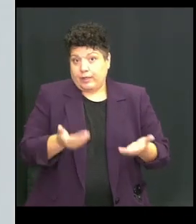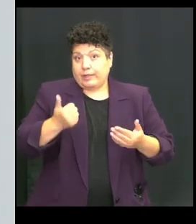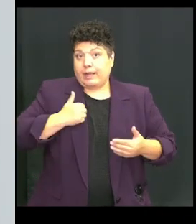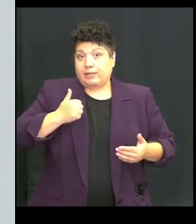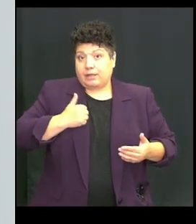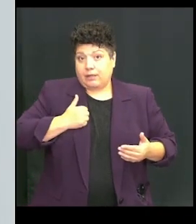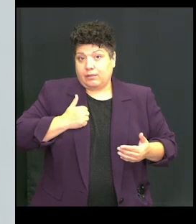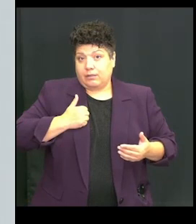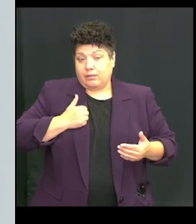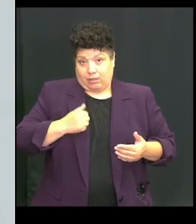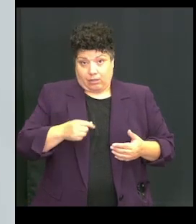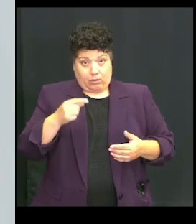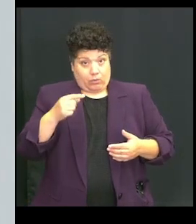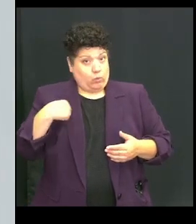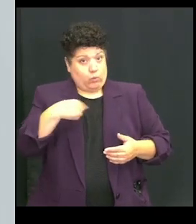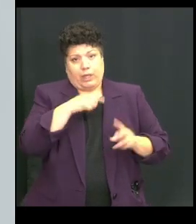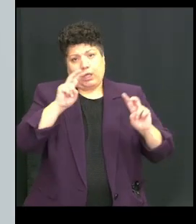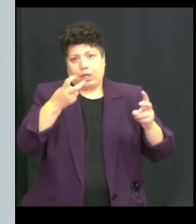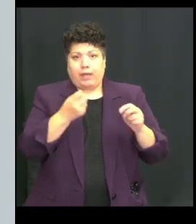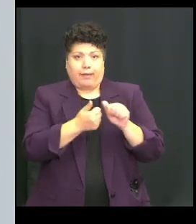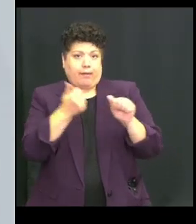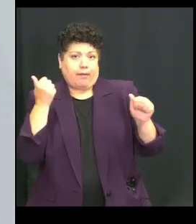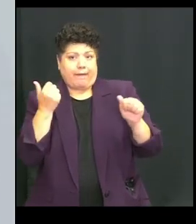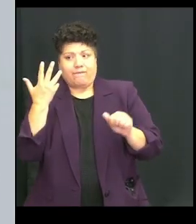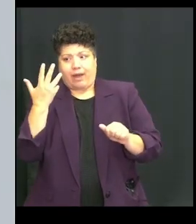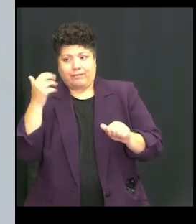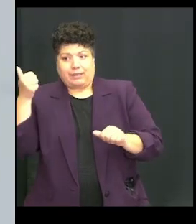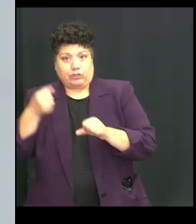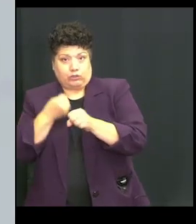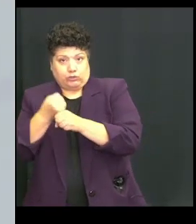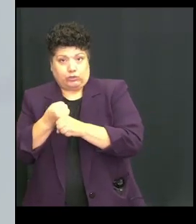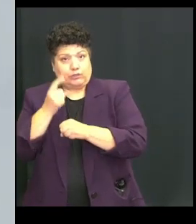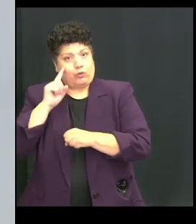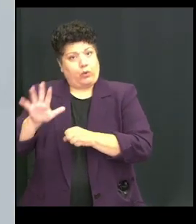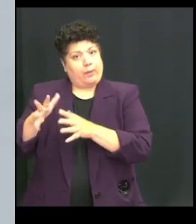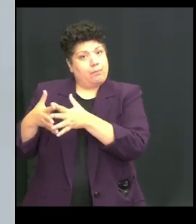"Are we just five or ten years behind the US on this trend, and it's just going to get there?"